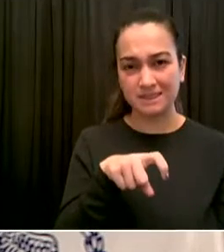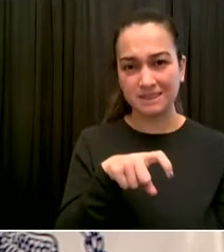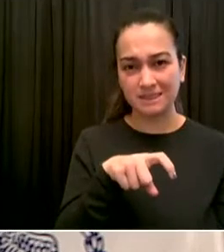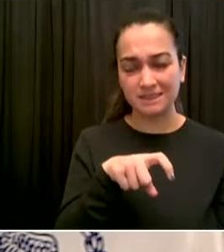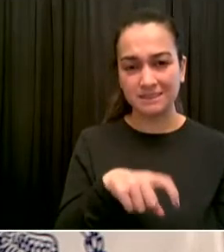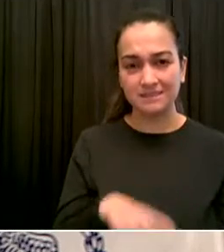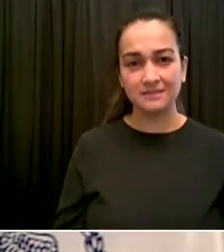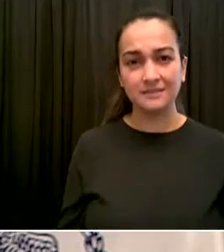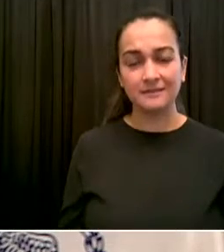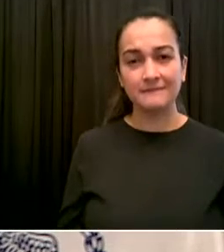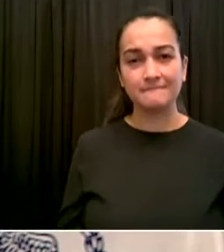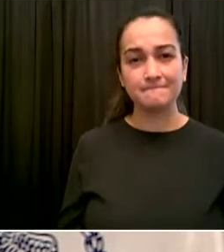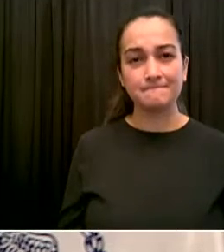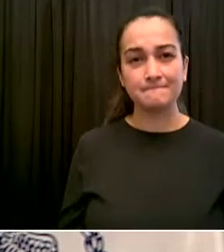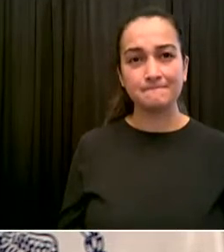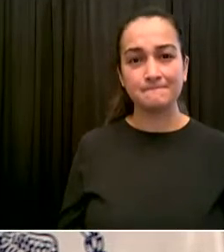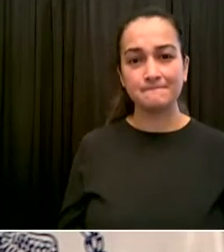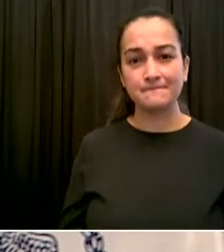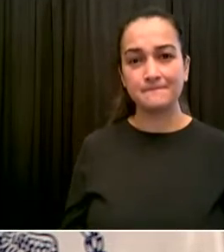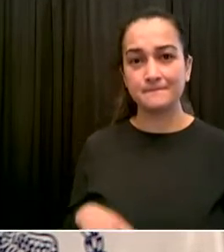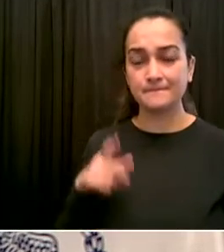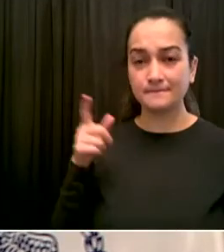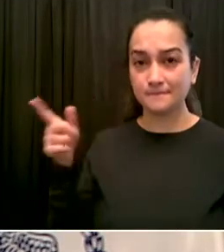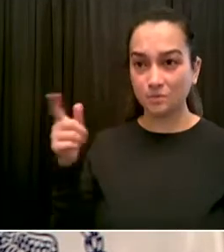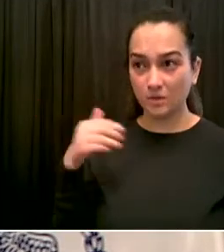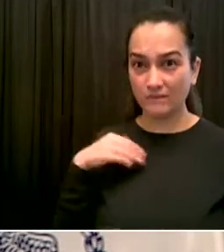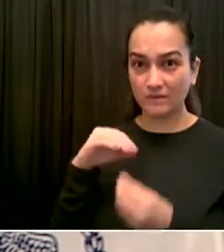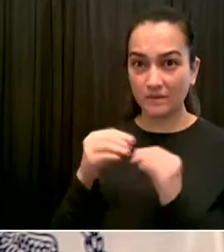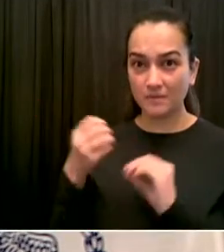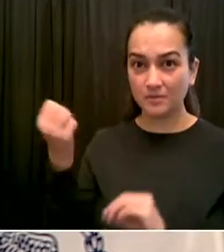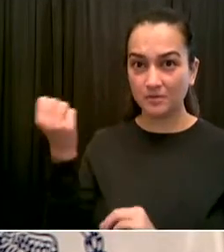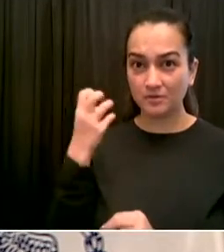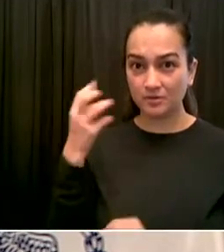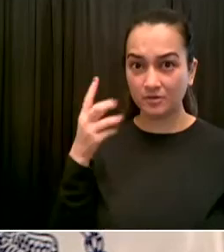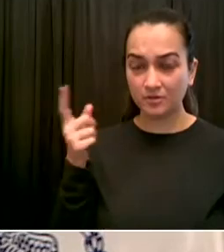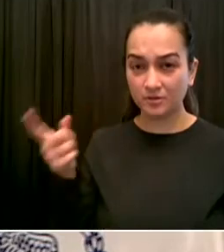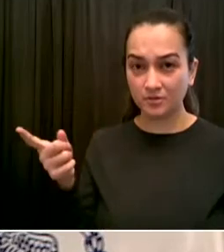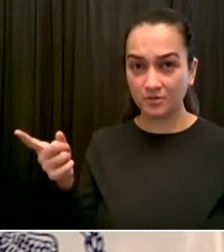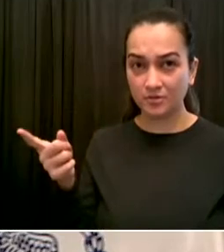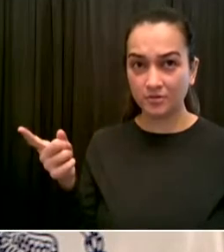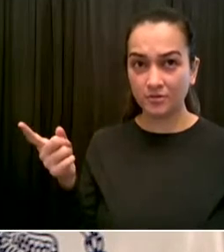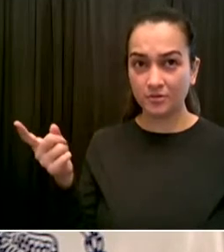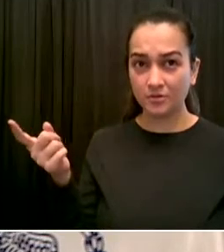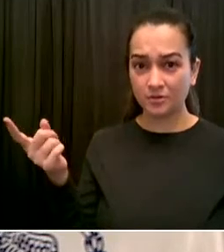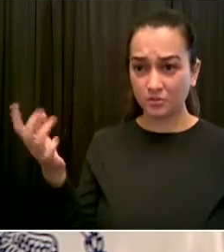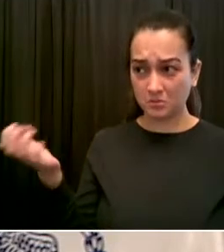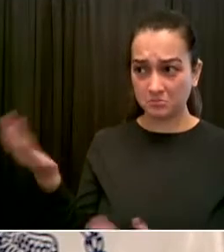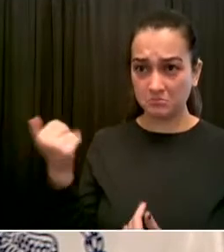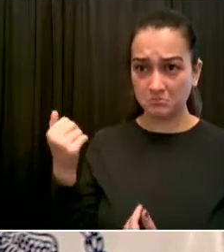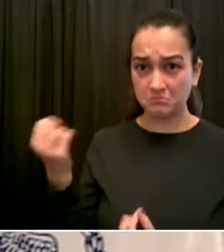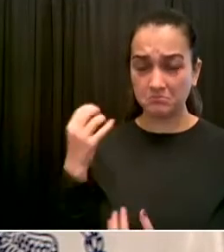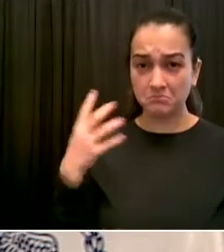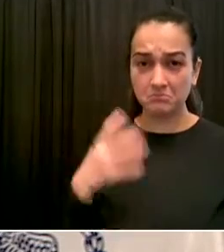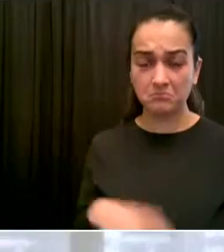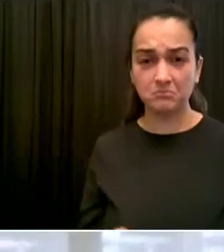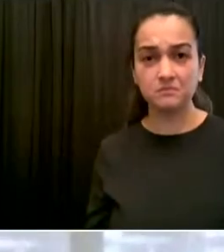FIRST DEPY UTMAORY IN TERMS OF THE NUMBERS, OR OF COURSE